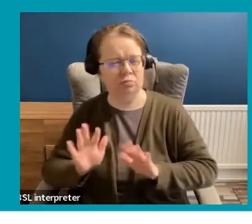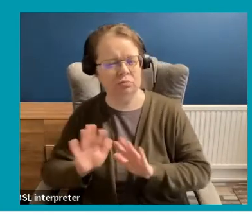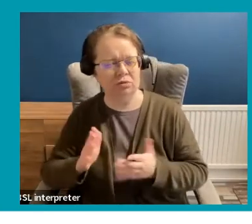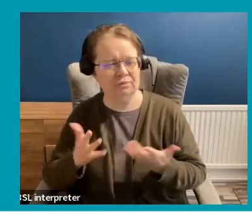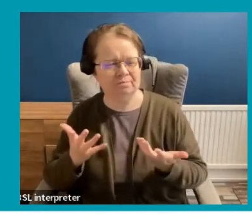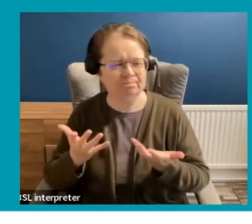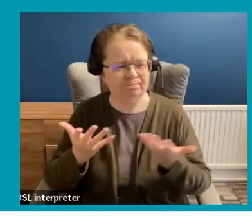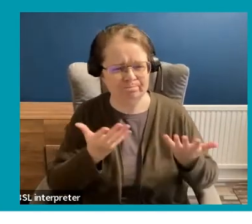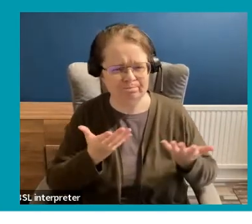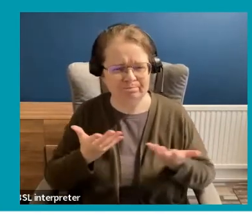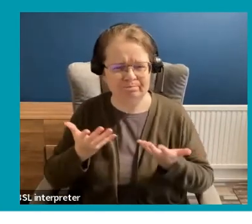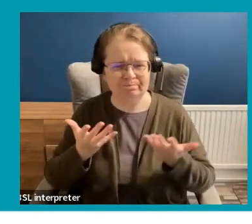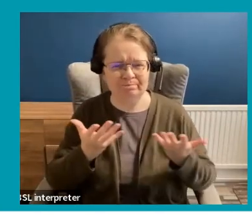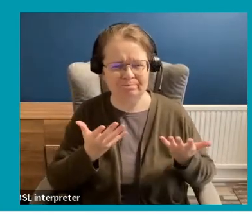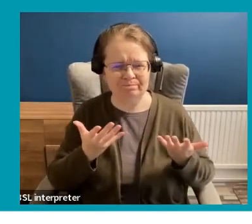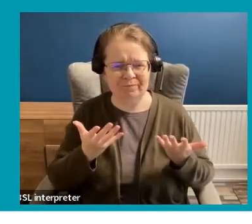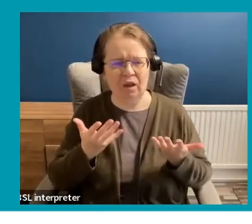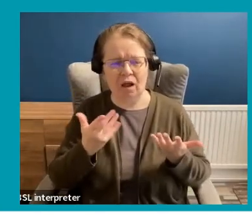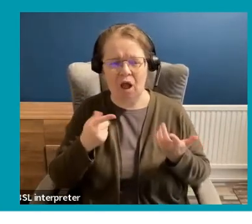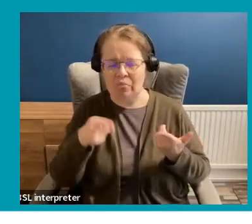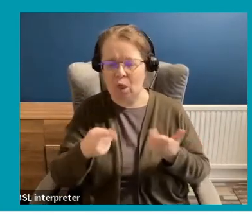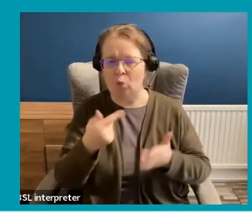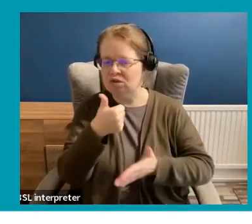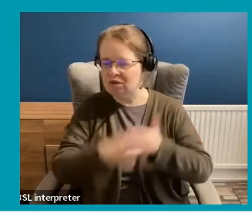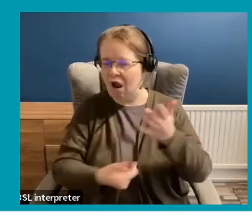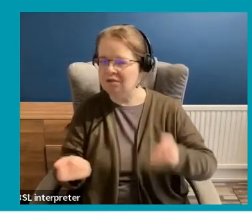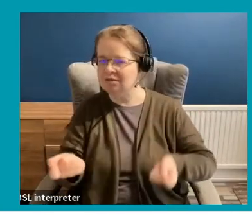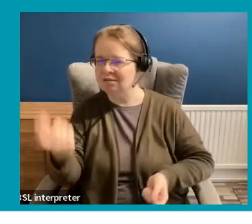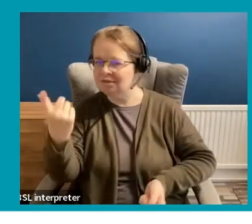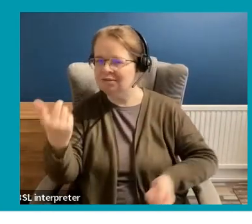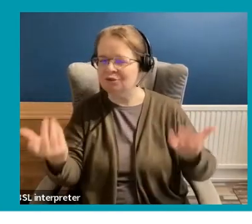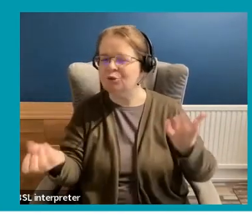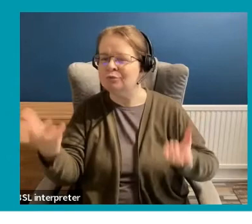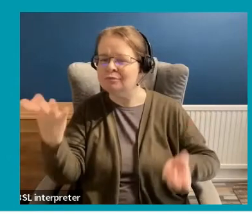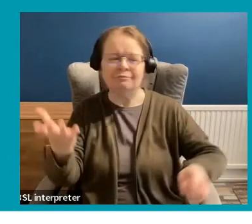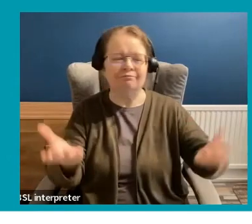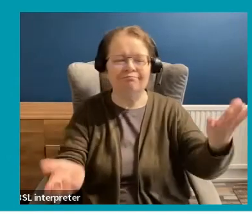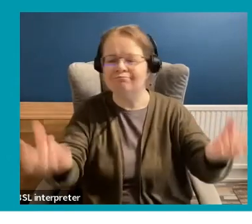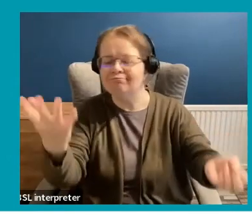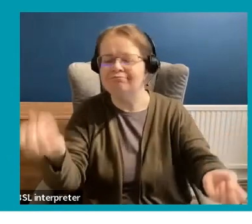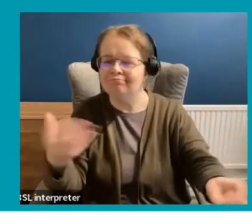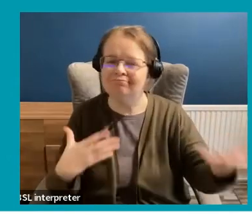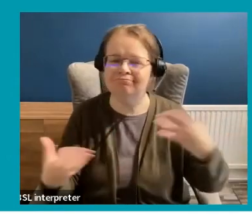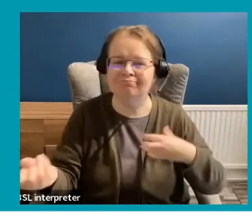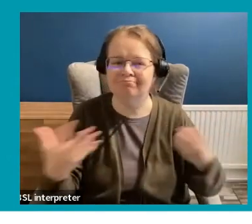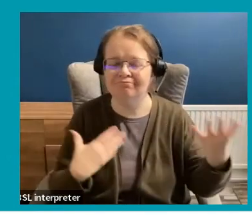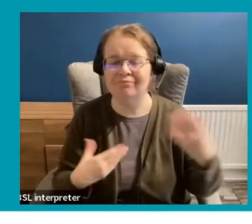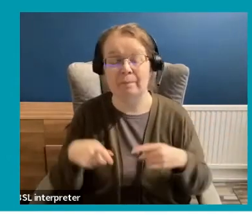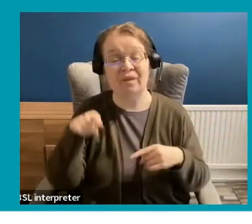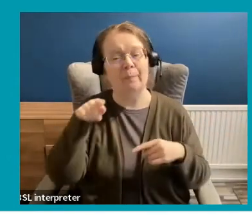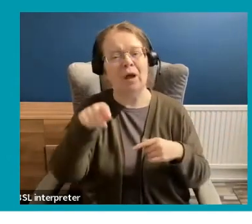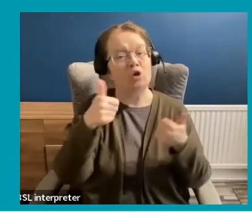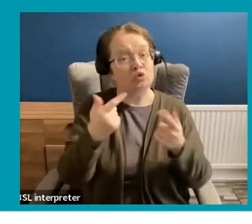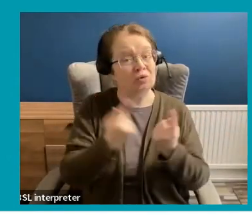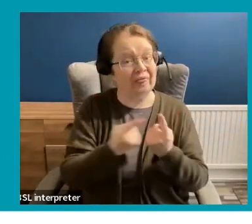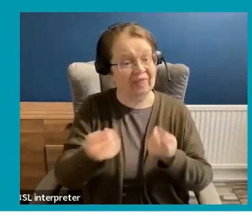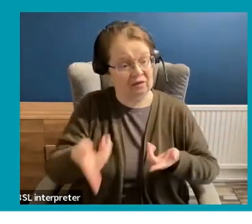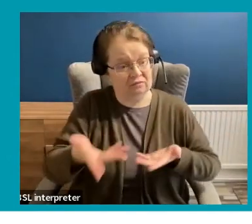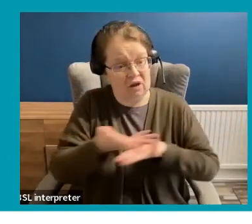I'm starting to hear those kinds of things more and more. I think the good thing about that conversation is that before the pandemic